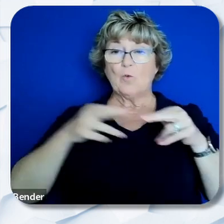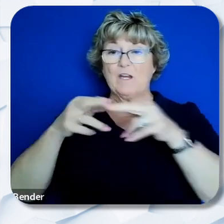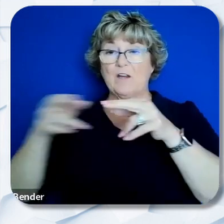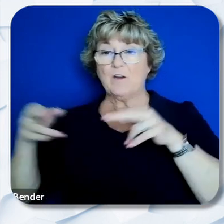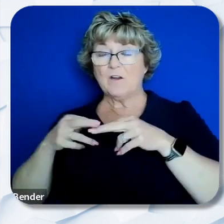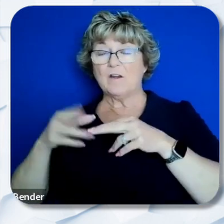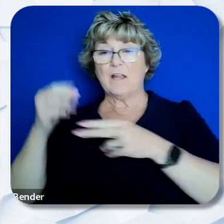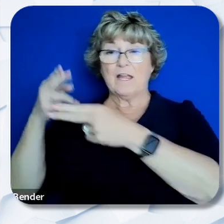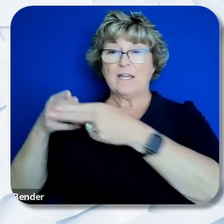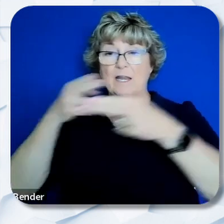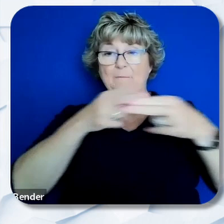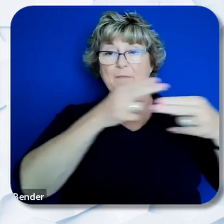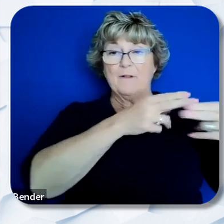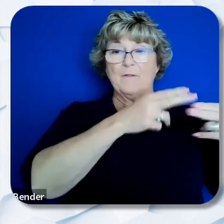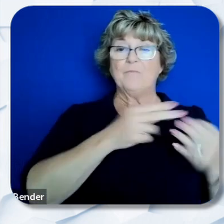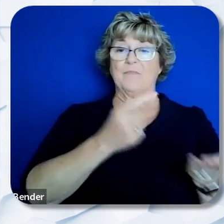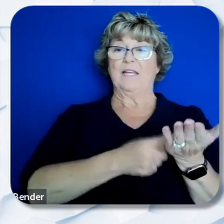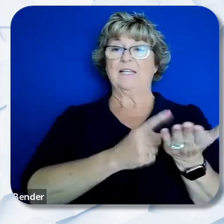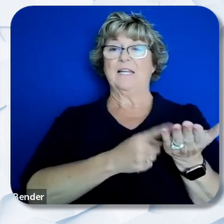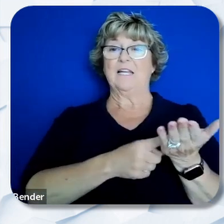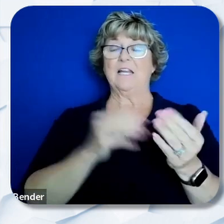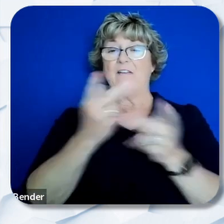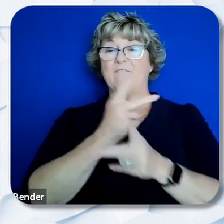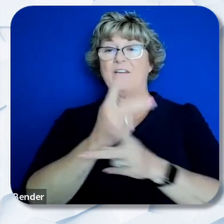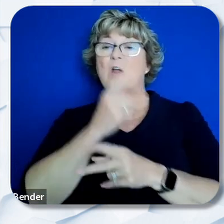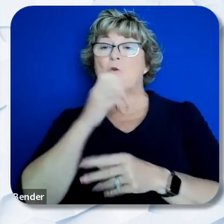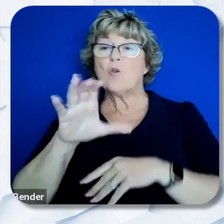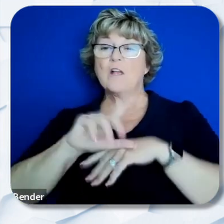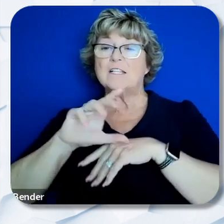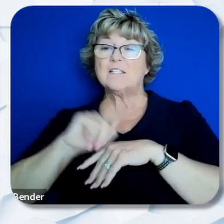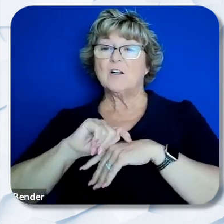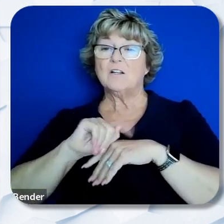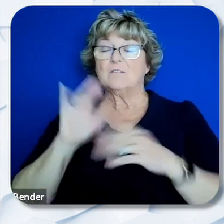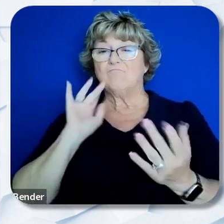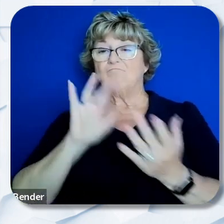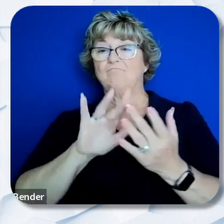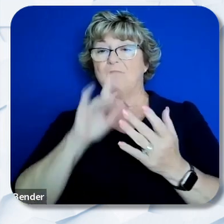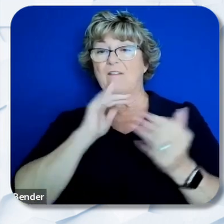so we can discuss how to figure out who your consultant is, who you can contact for help.